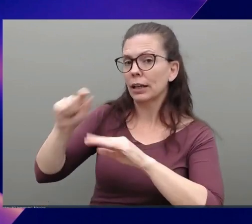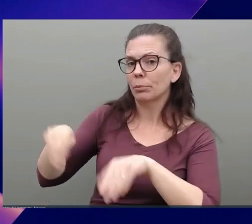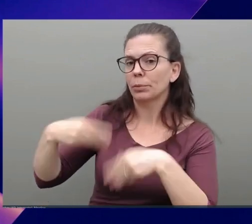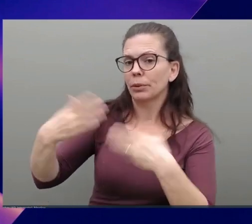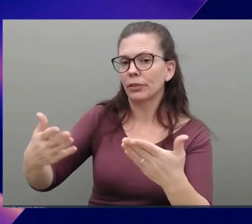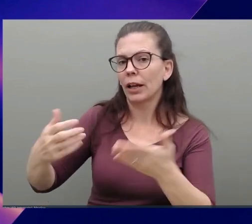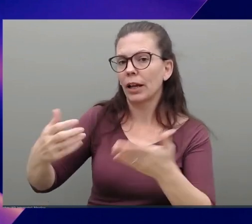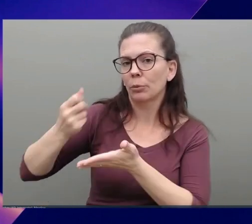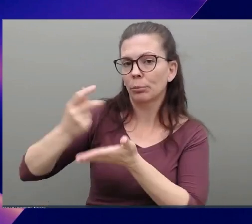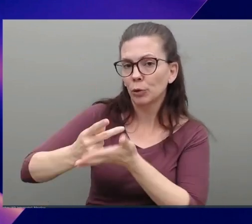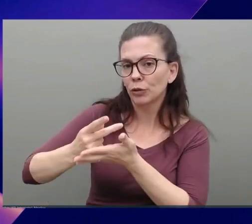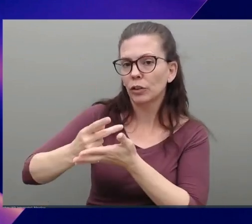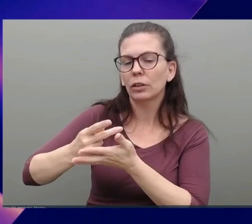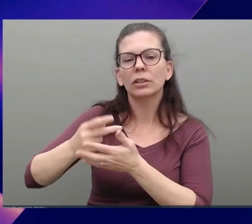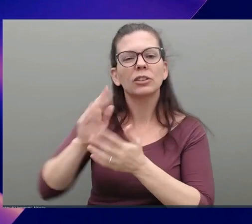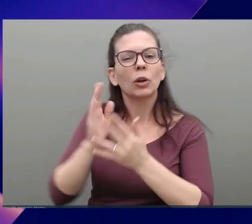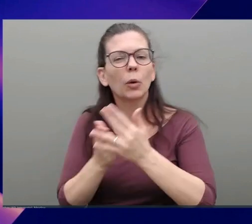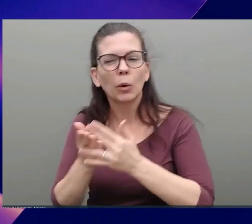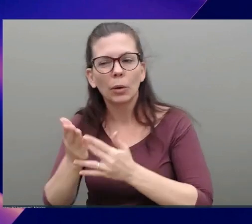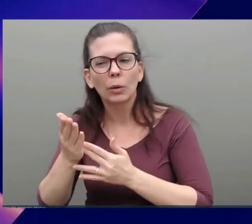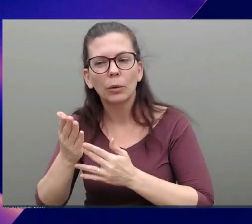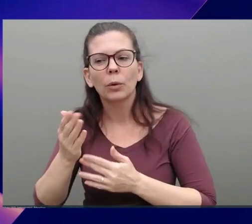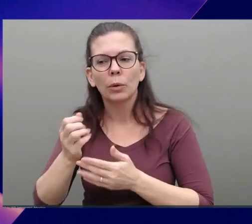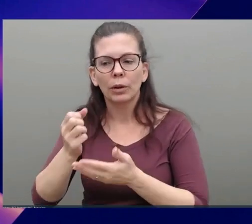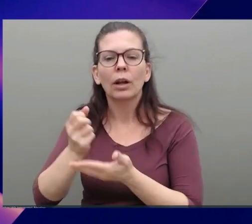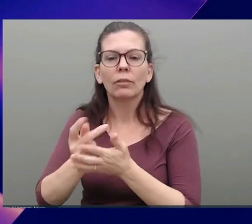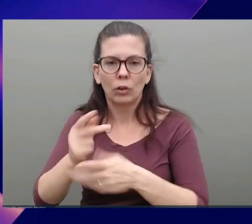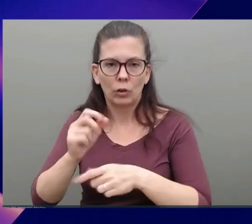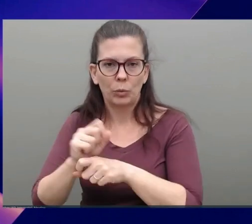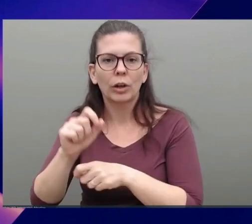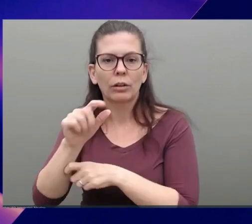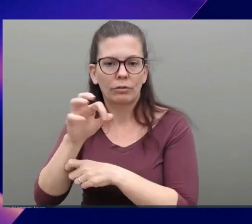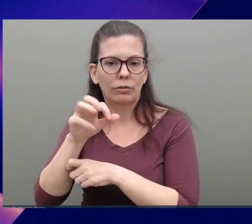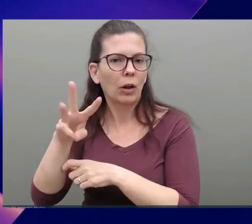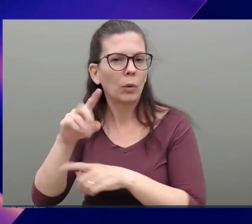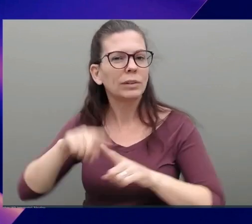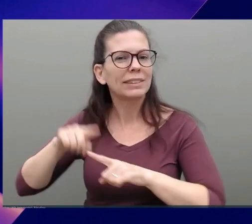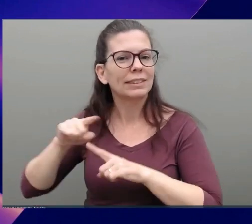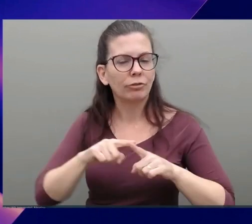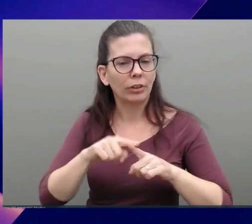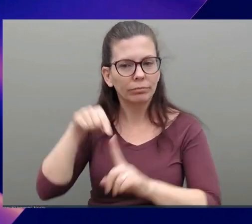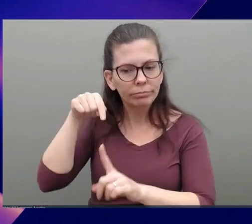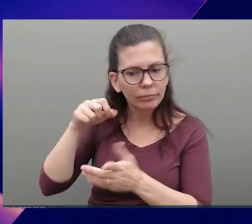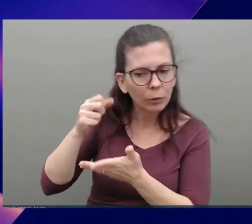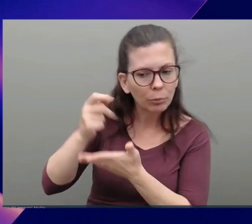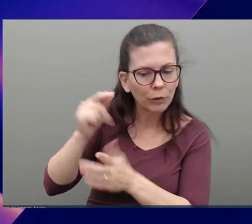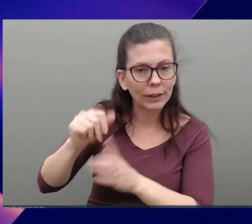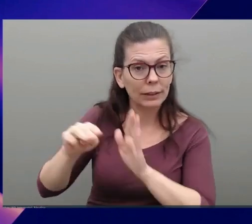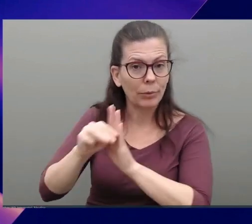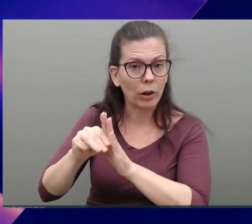It goes through a different persona that approves the model after rigorous quality check.